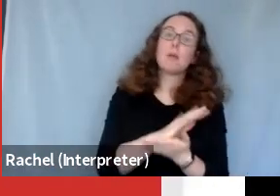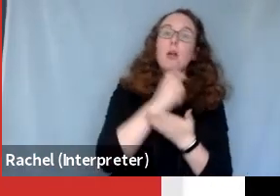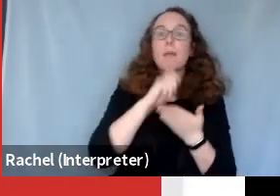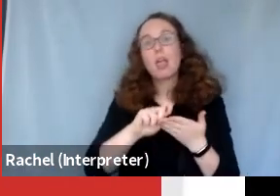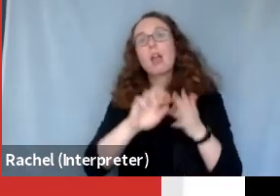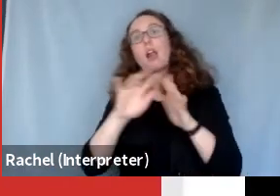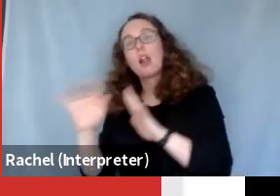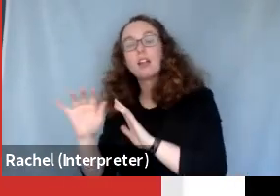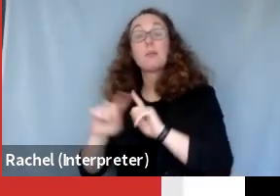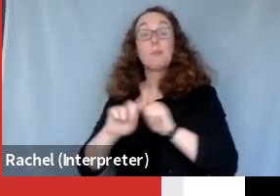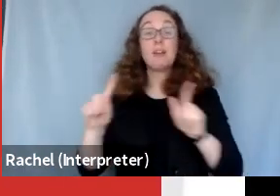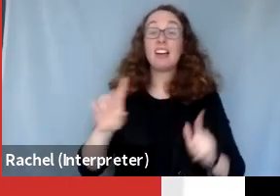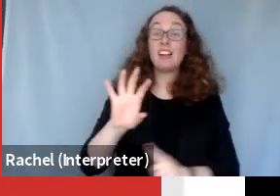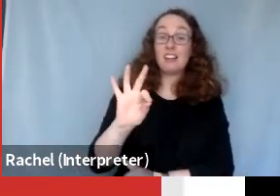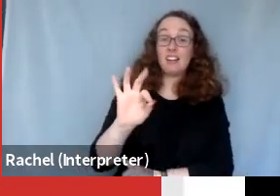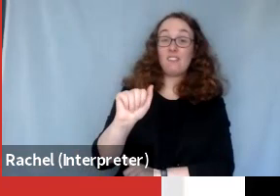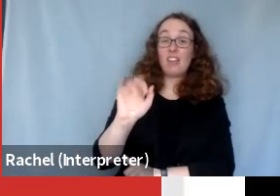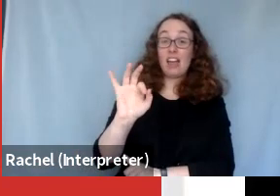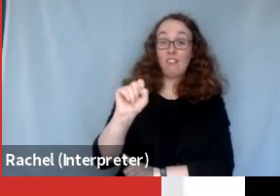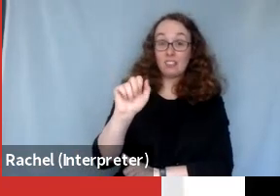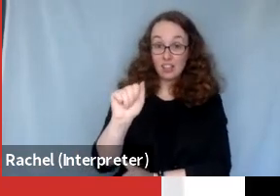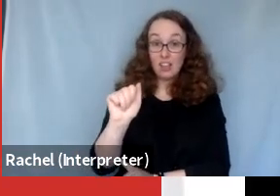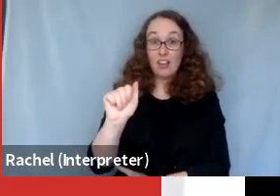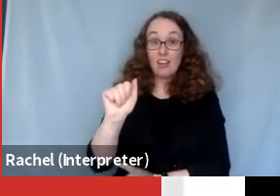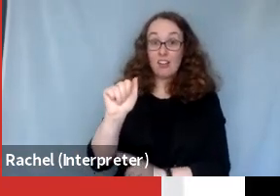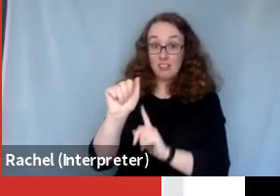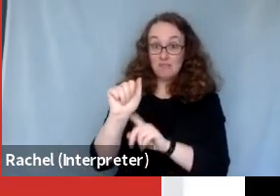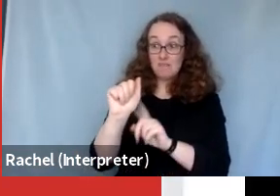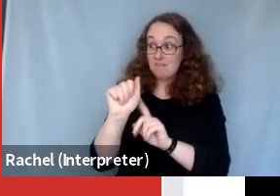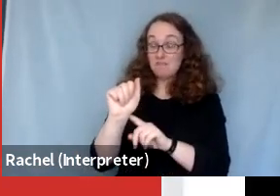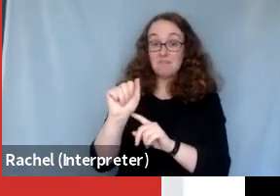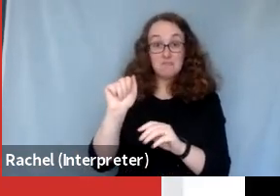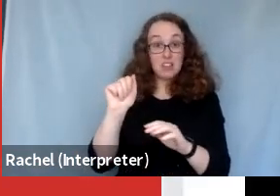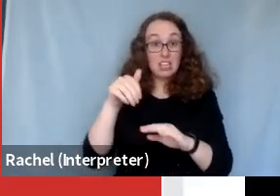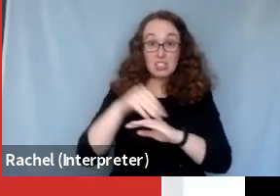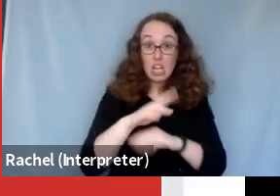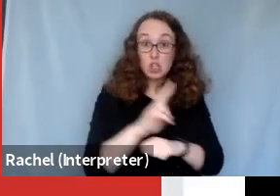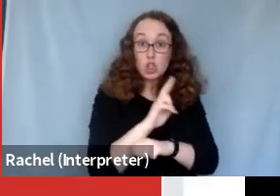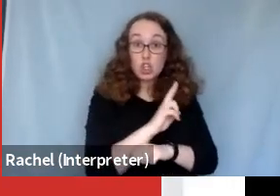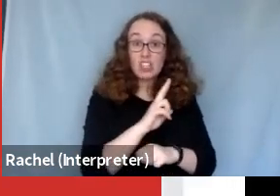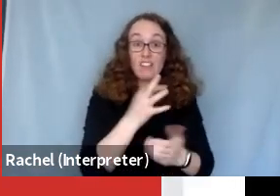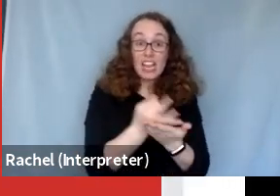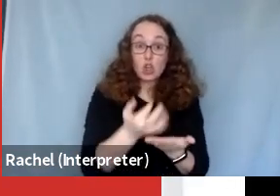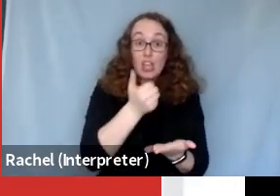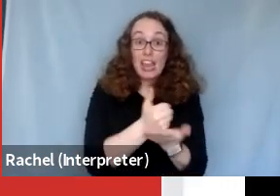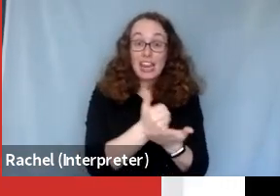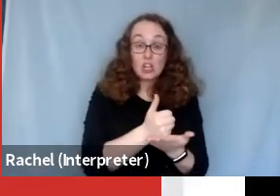FAFSA sent to you through your financial aid award letter, that is money that is sent directly to